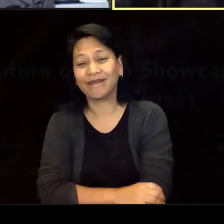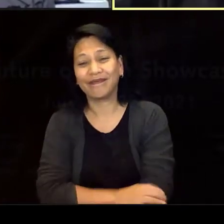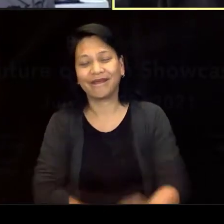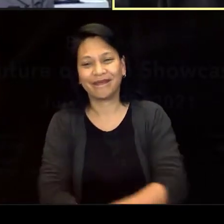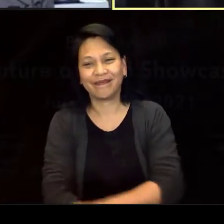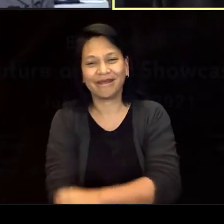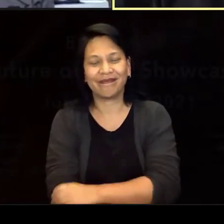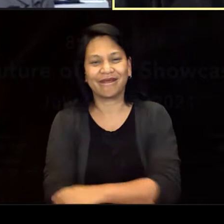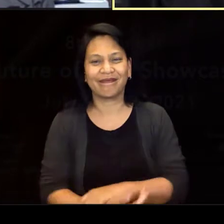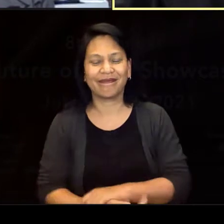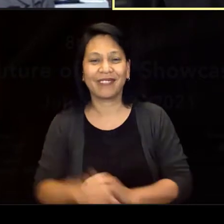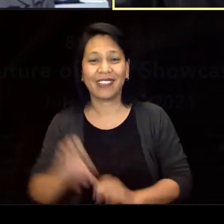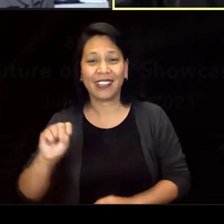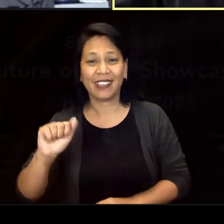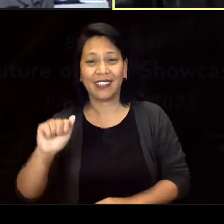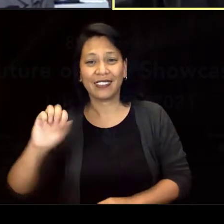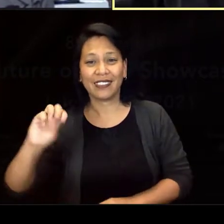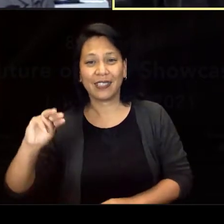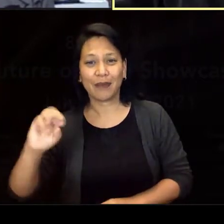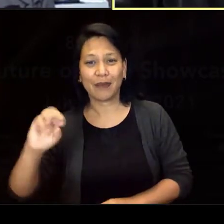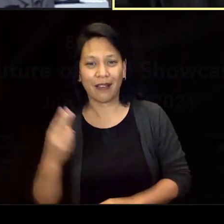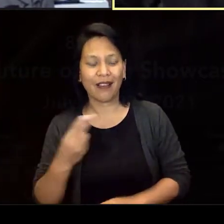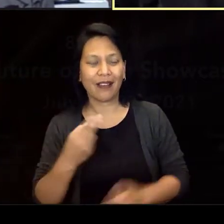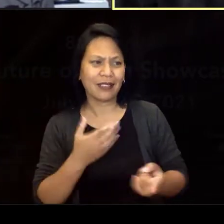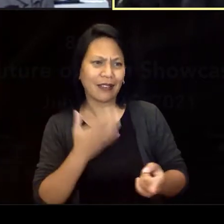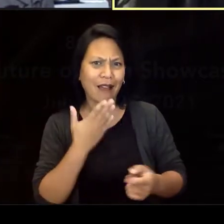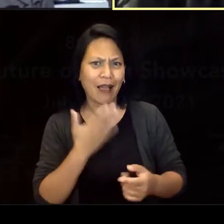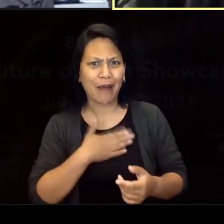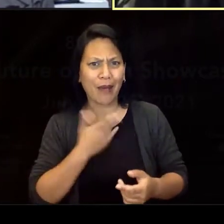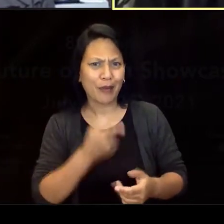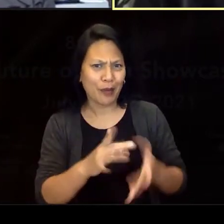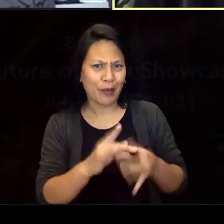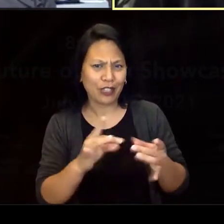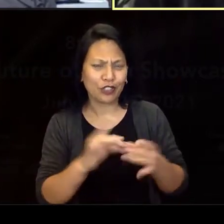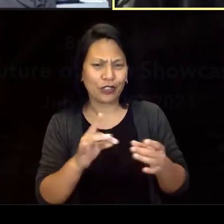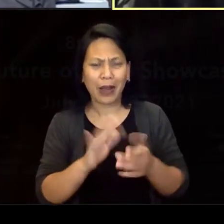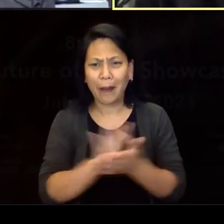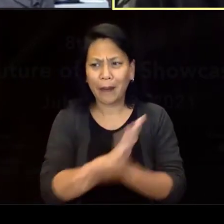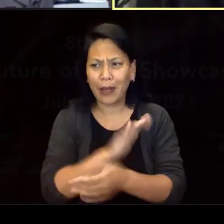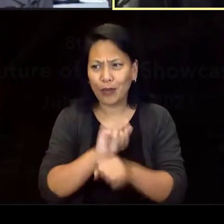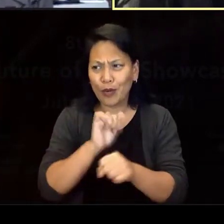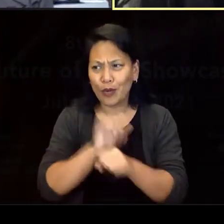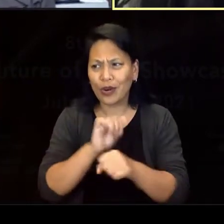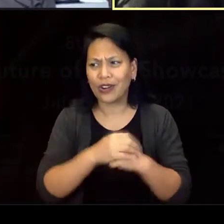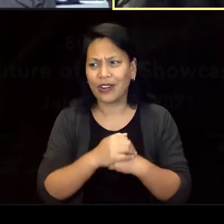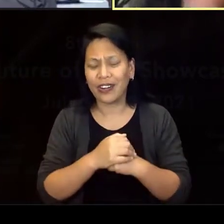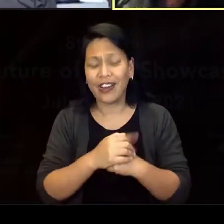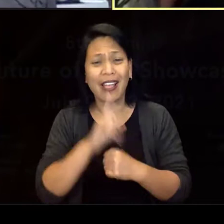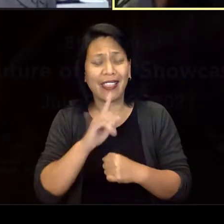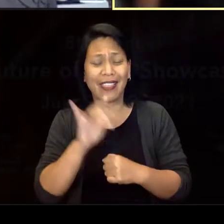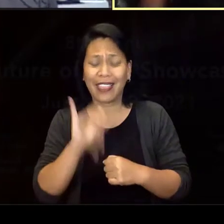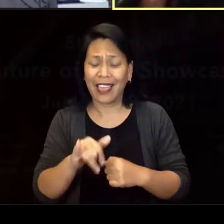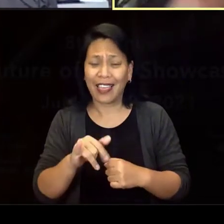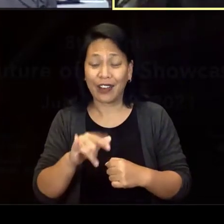Christina, I'm glad that you mentioned paperwork of intimacy coordinators, because that was the first thing